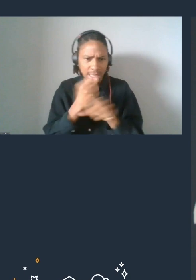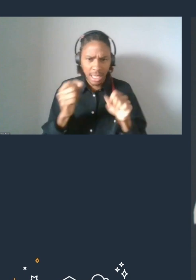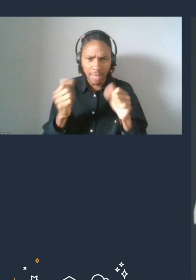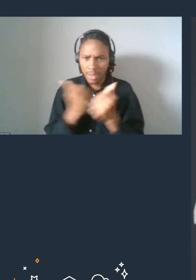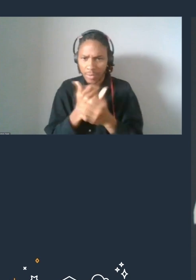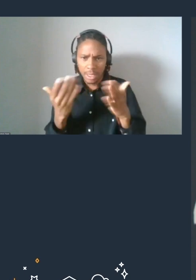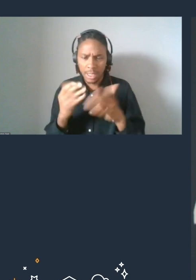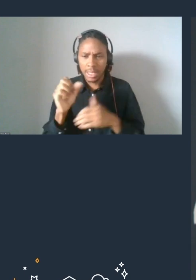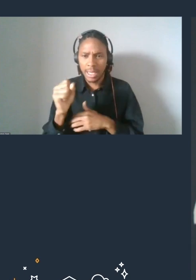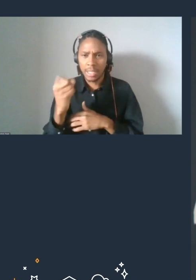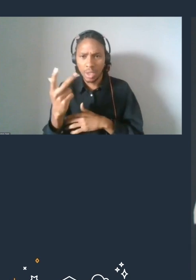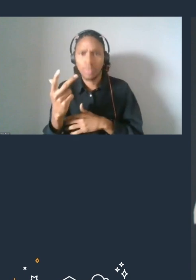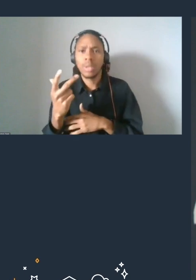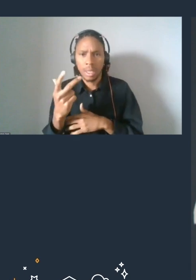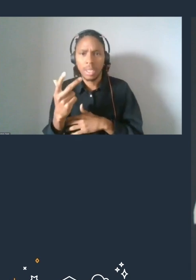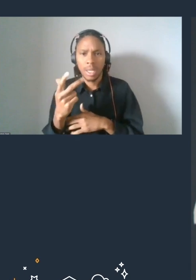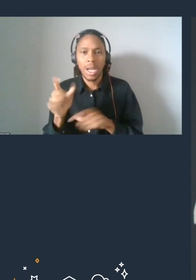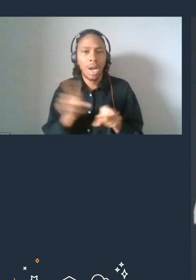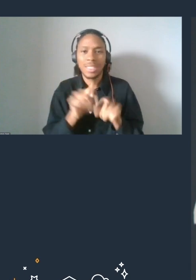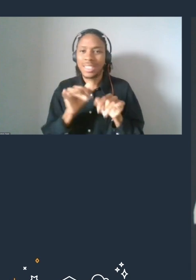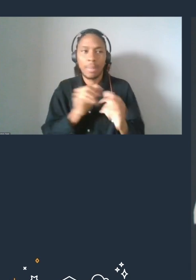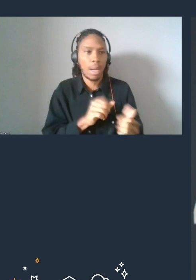and we've taken the same approach with this feature as well.